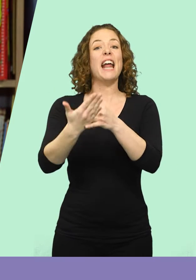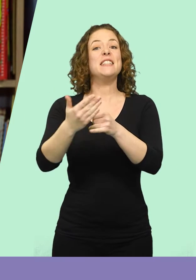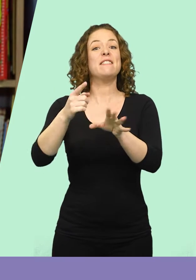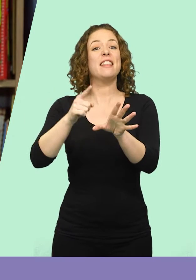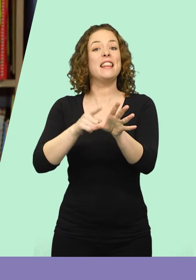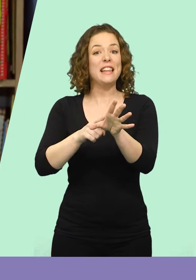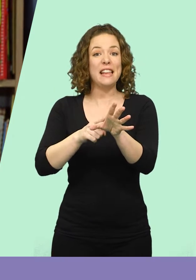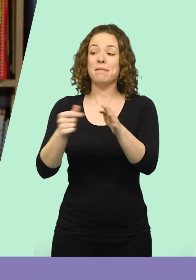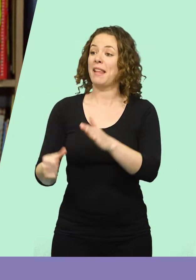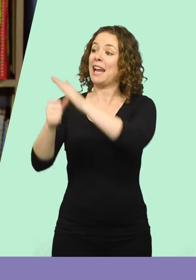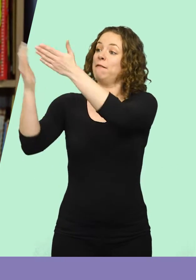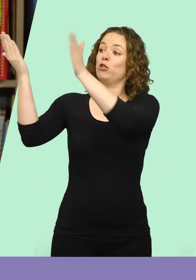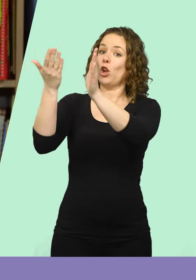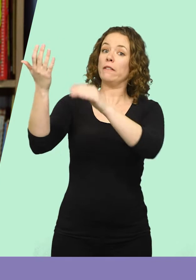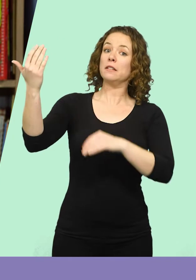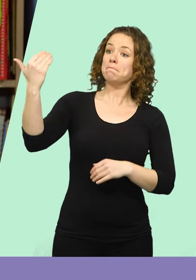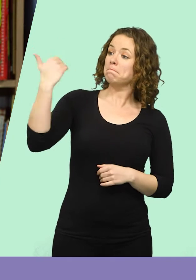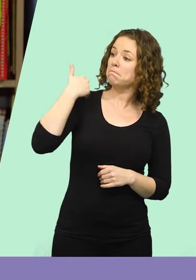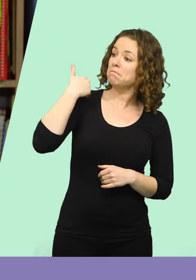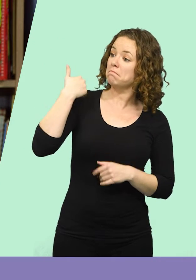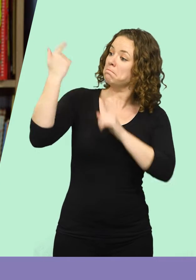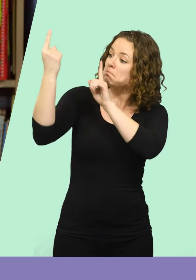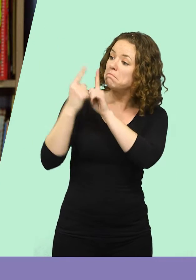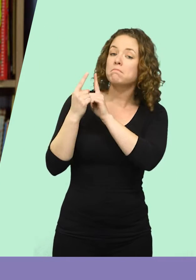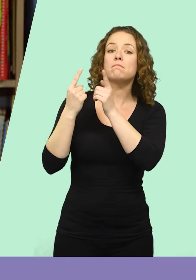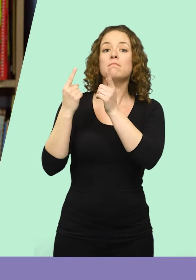I was working there for seven months. So it kind of came towards the end of the year and